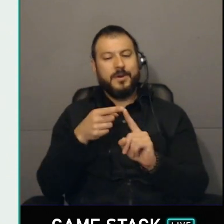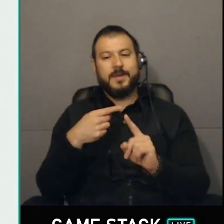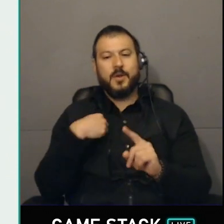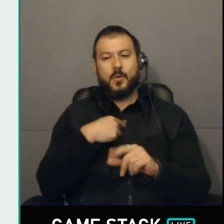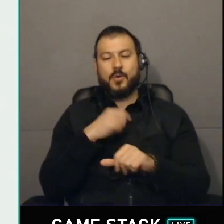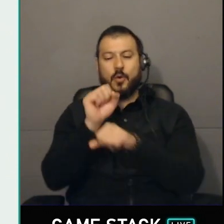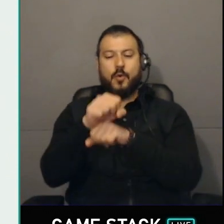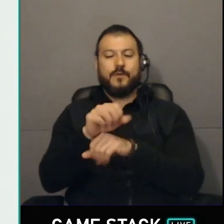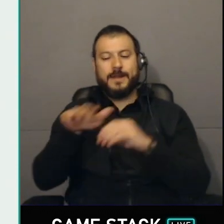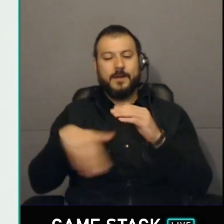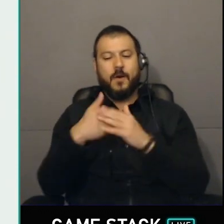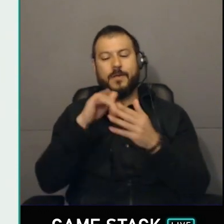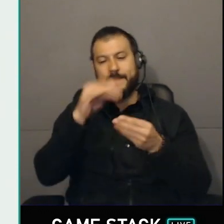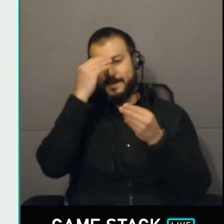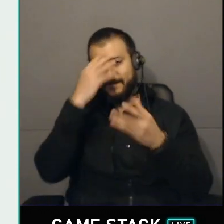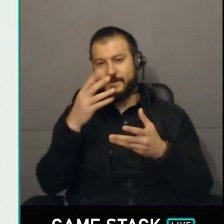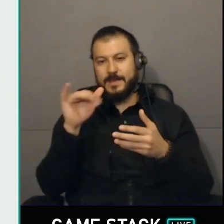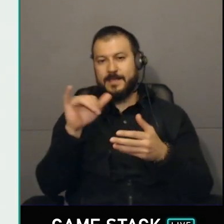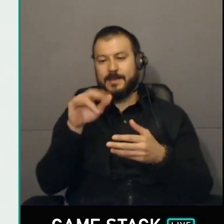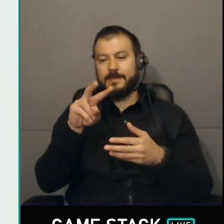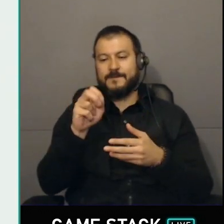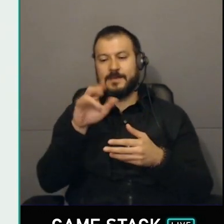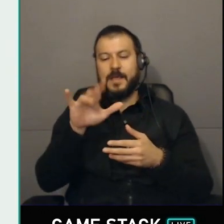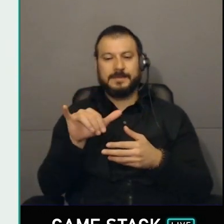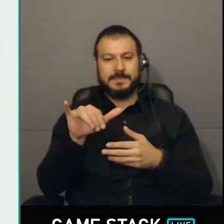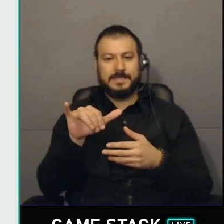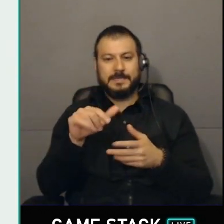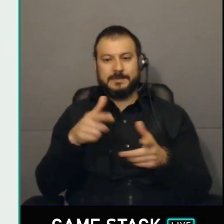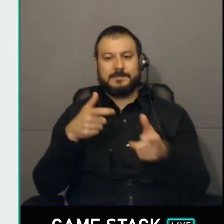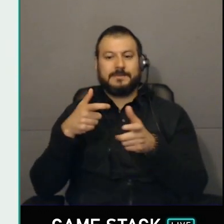like the velocity on the box, for example.